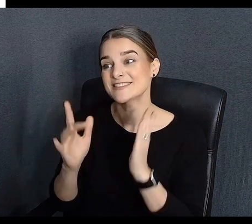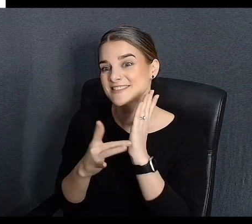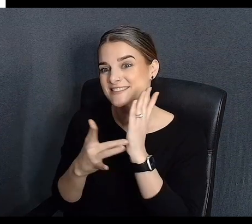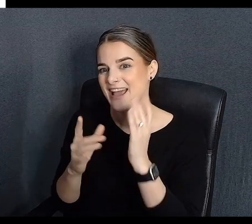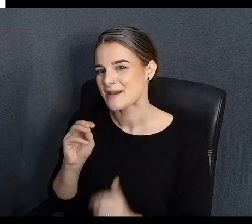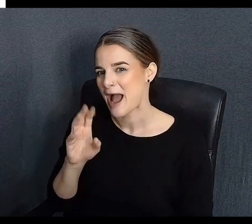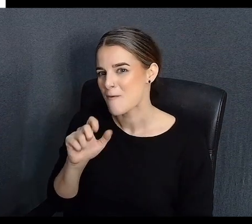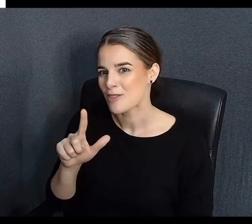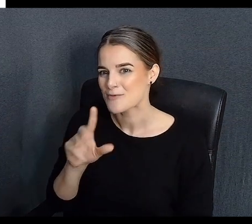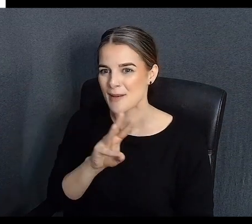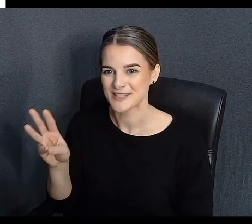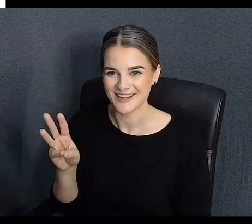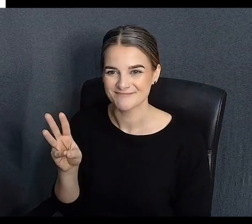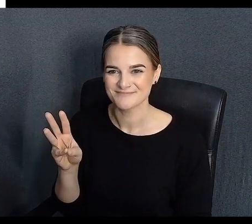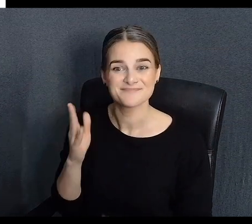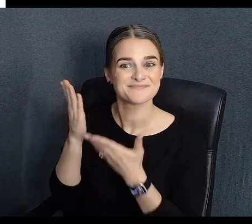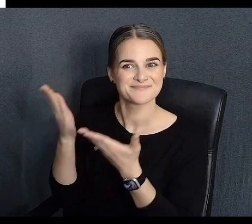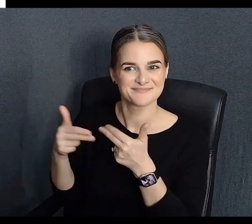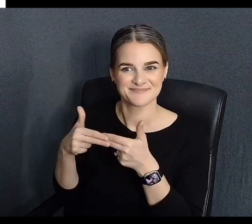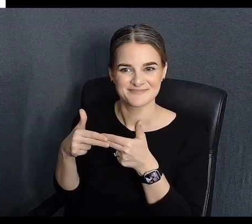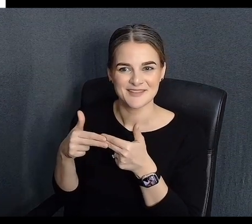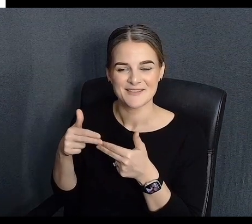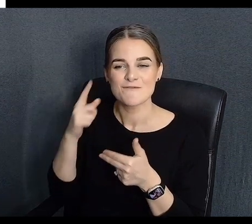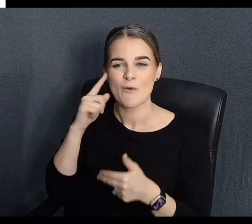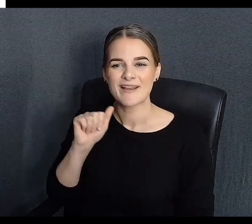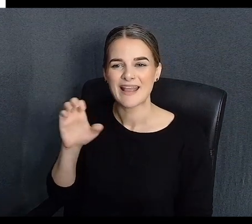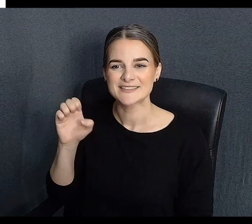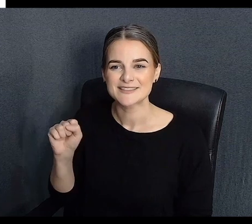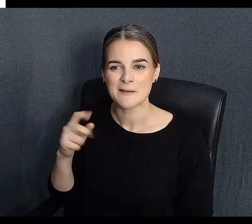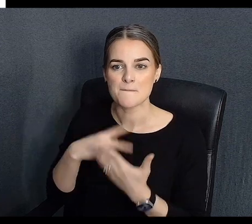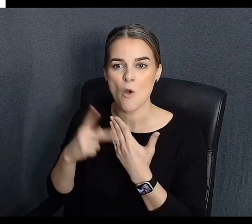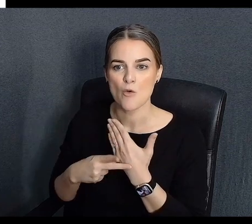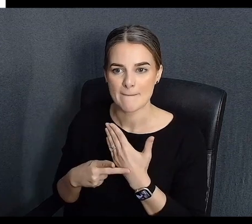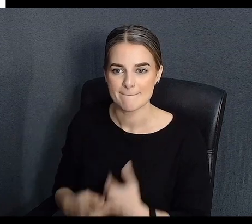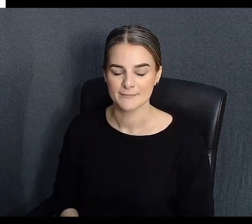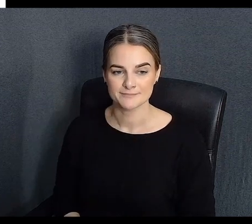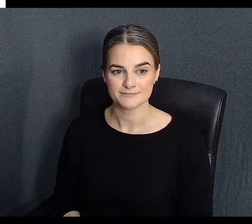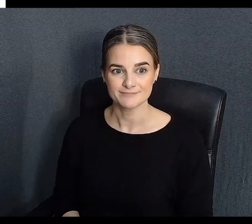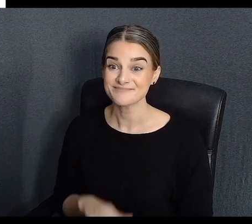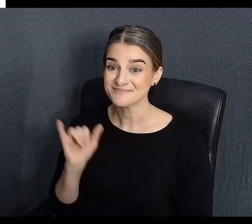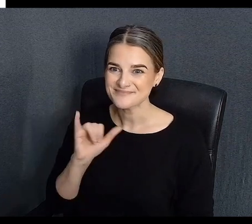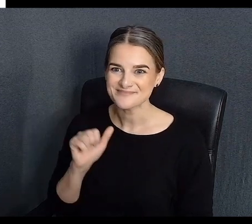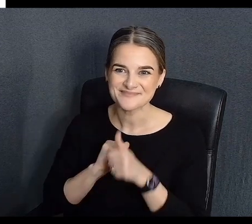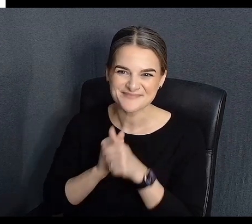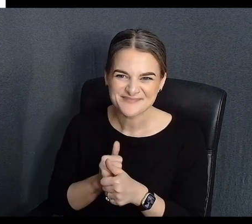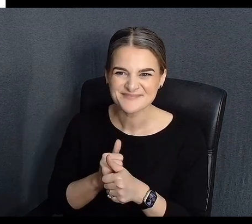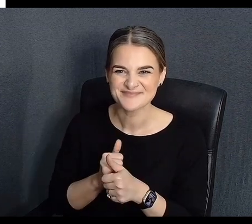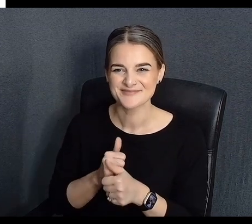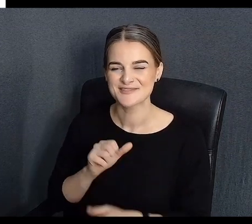Here on the slide is a link for the ACES program. And then we also encourage you to follow us on social media.